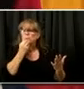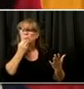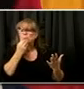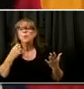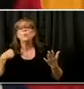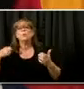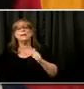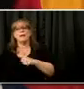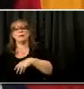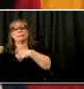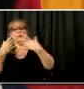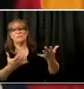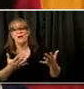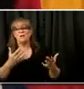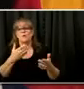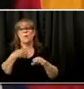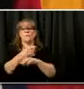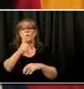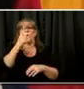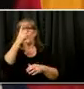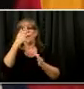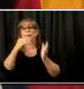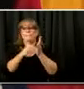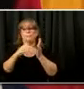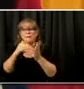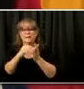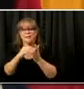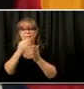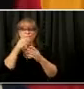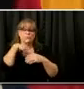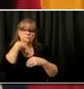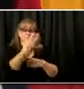through various school lunch programs and meal programs again we need to connect with